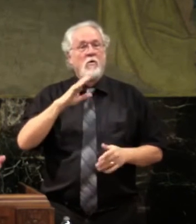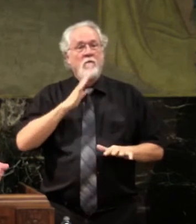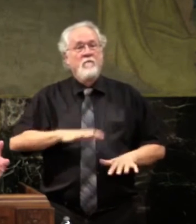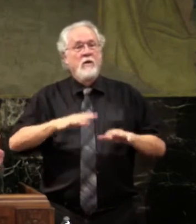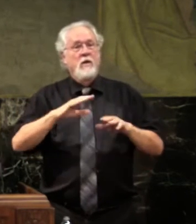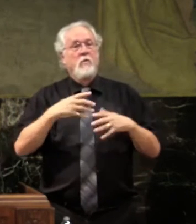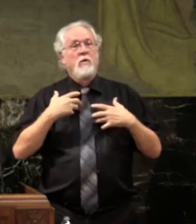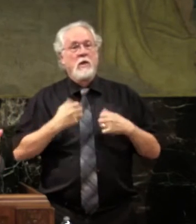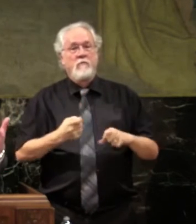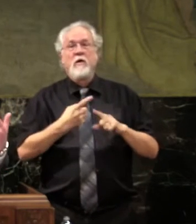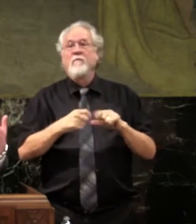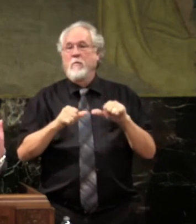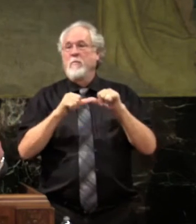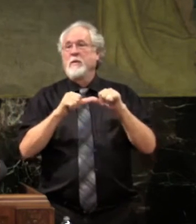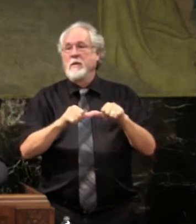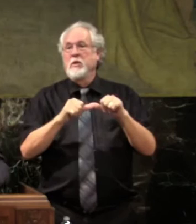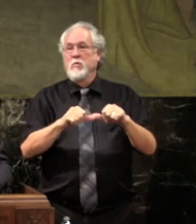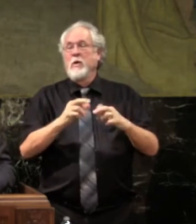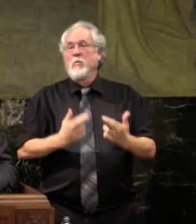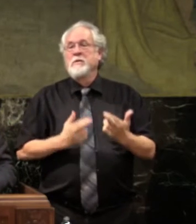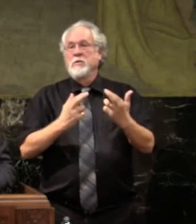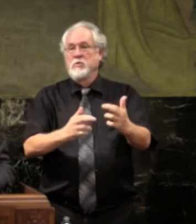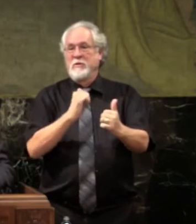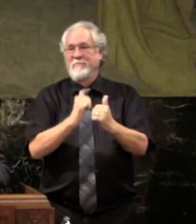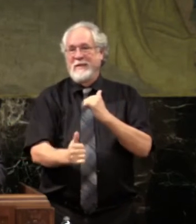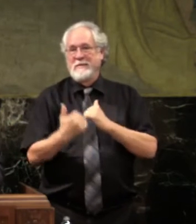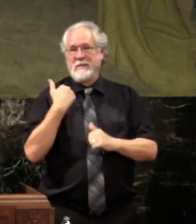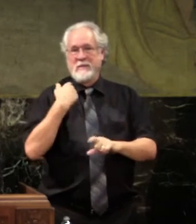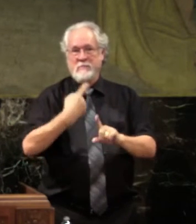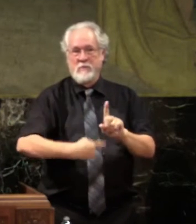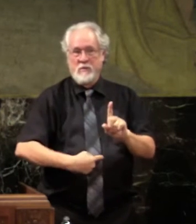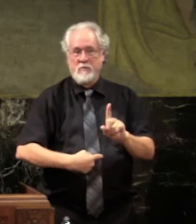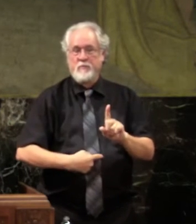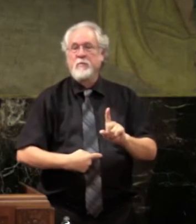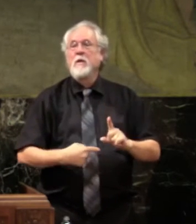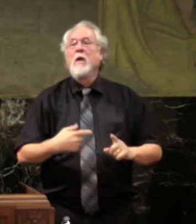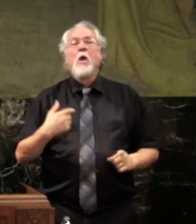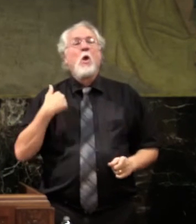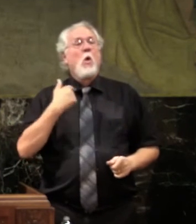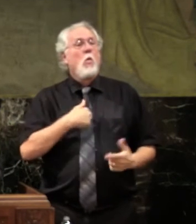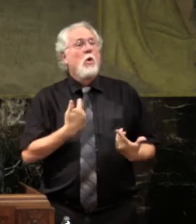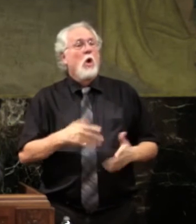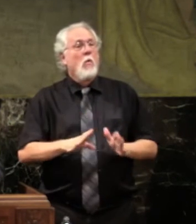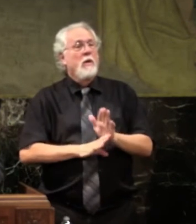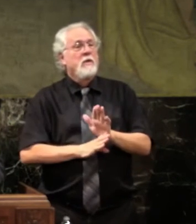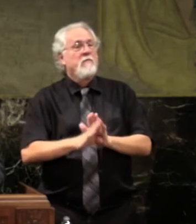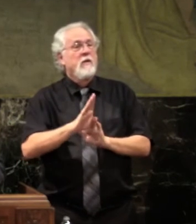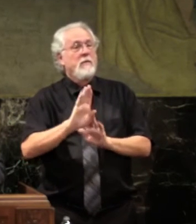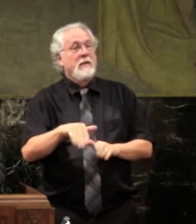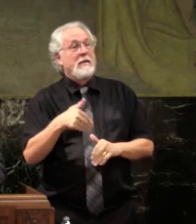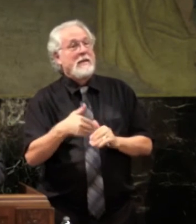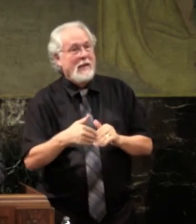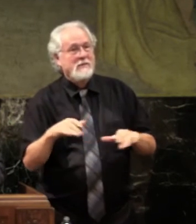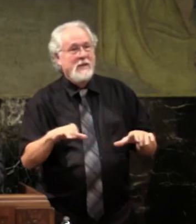continuing resolution that was passed last month and we are already developing this next action plan for that 1.2